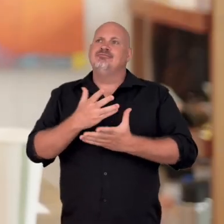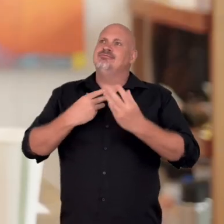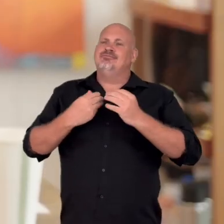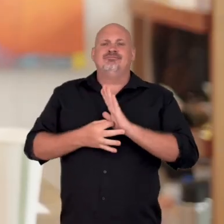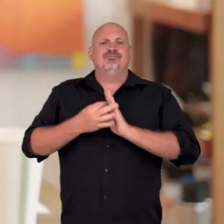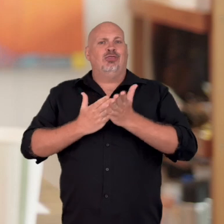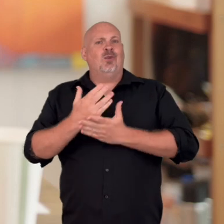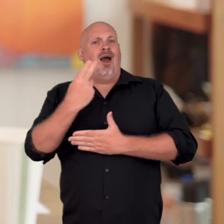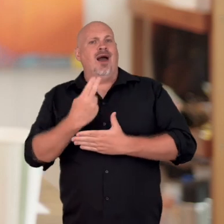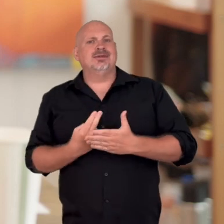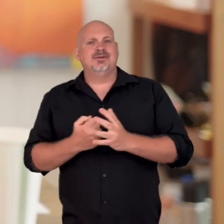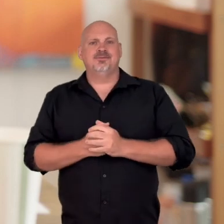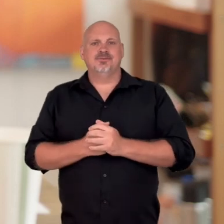and we really hope to see you for the next one